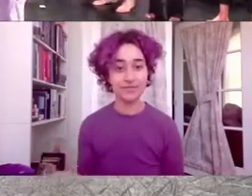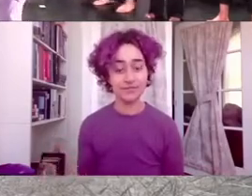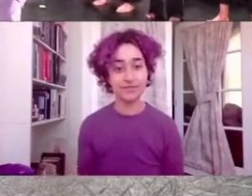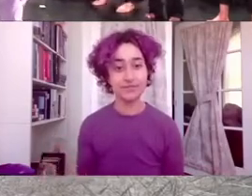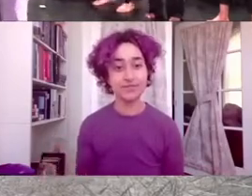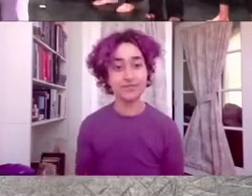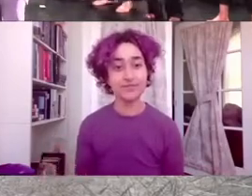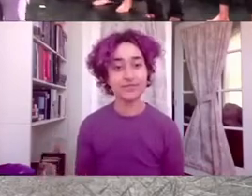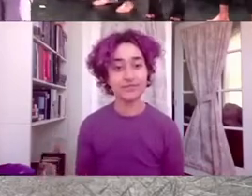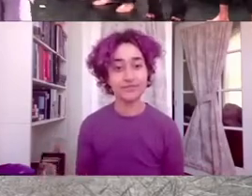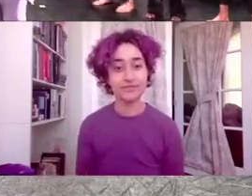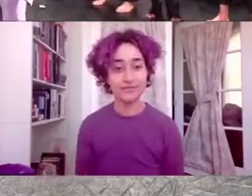Keep it up.